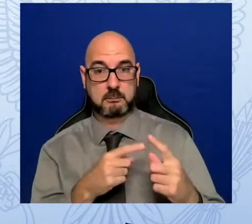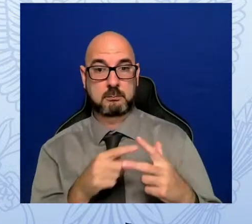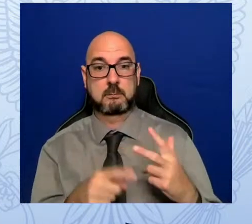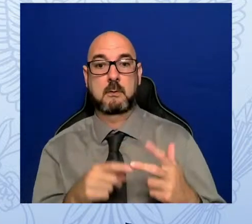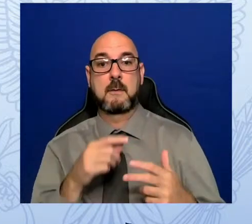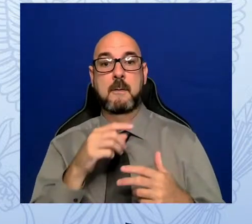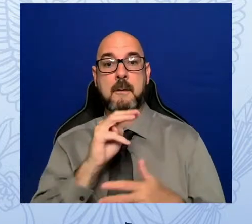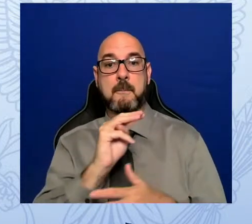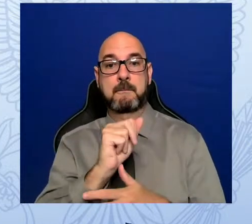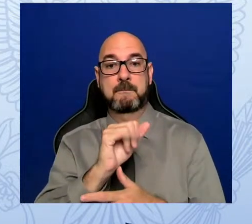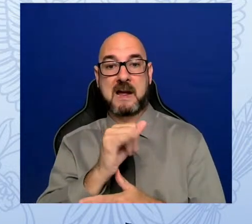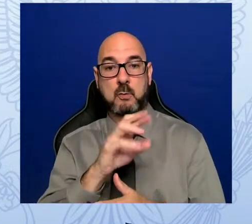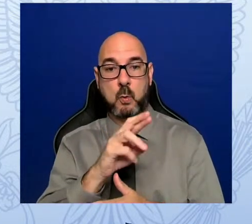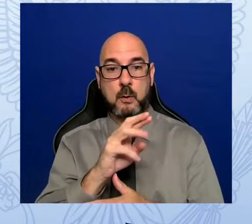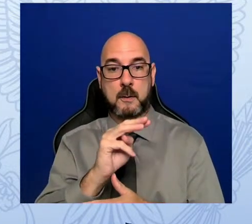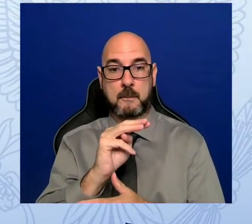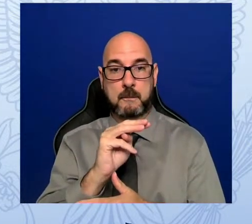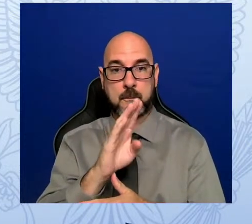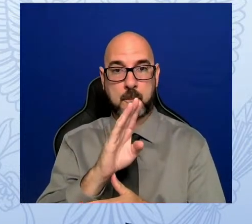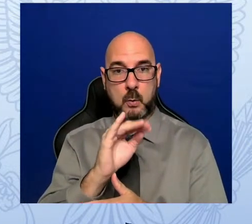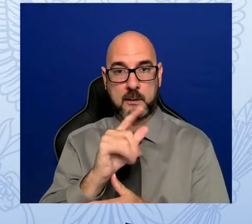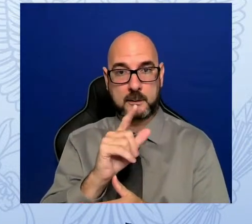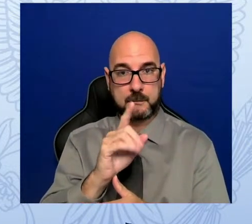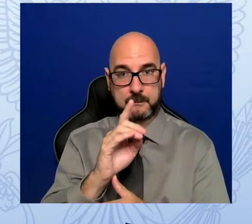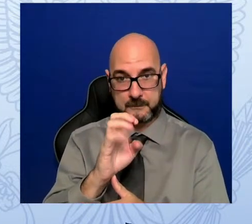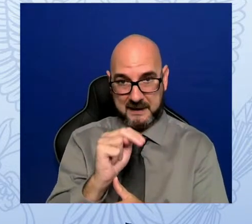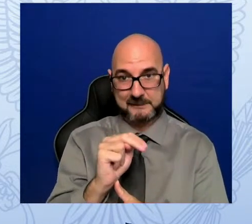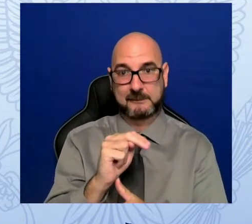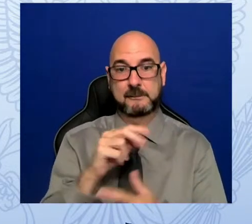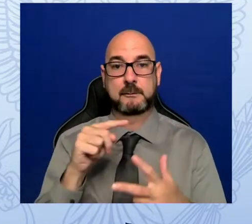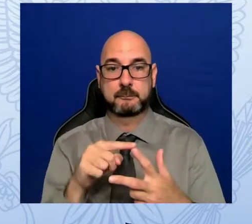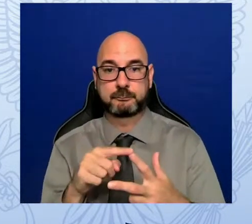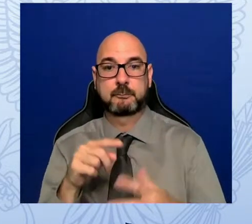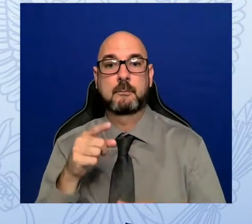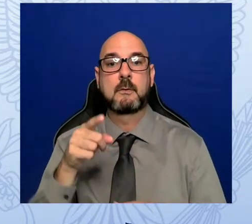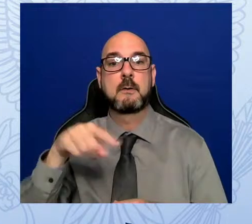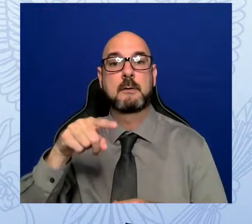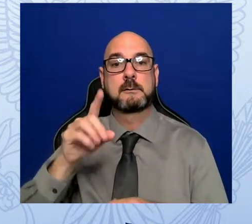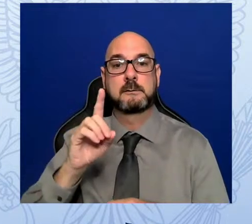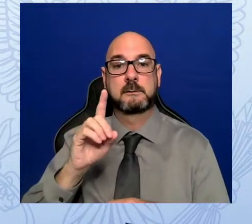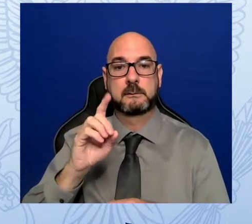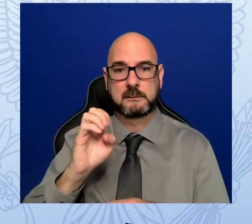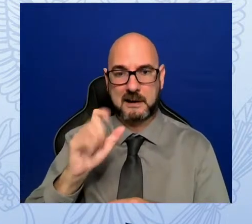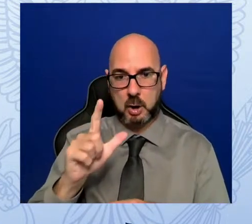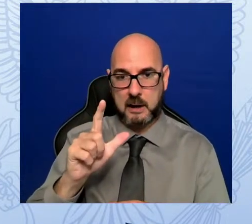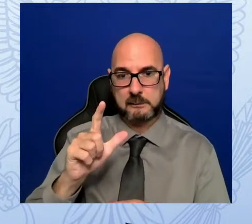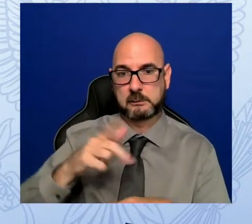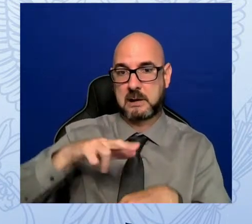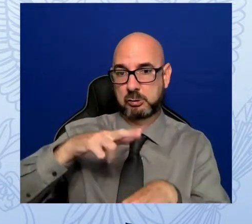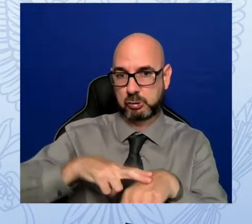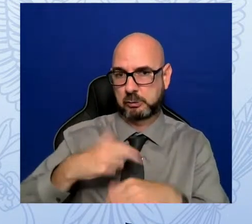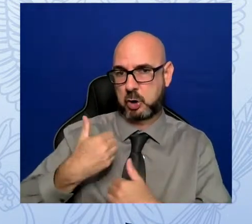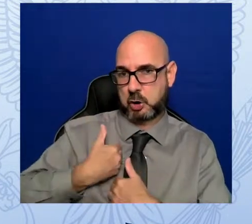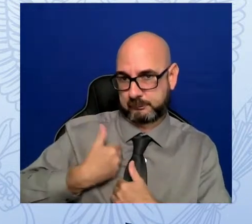as part of the Delaware Army National Guard. So your well-being is personal to me